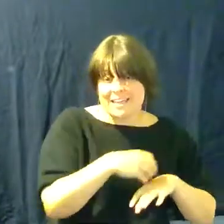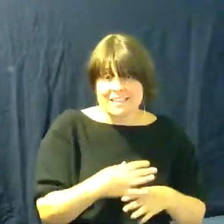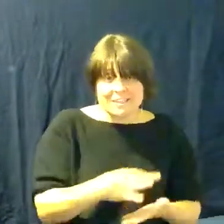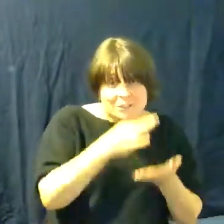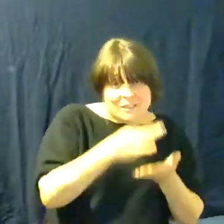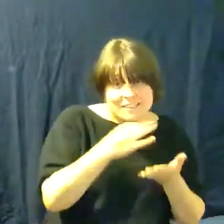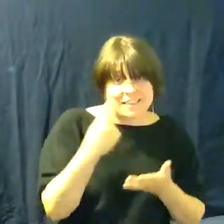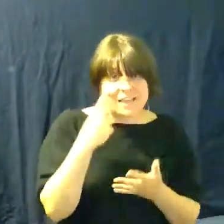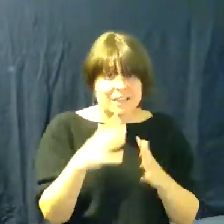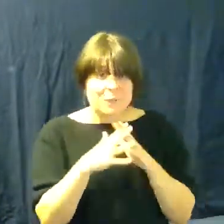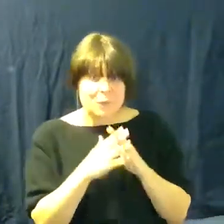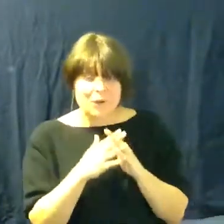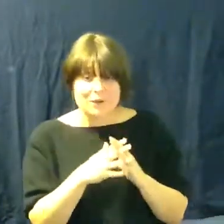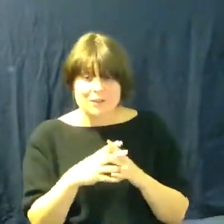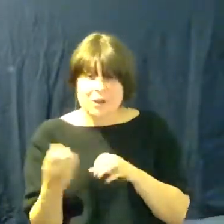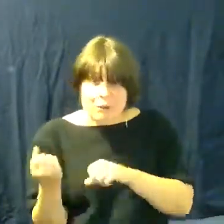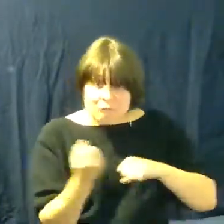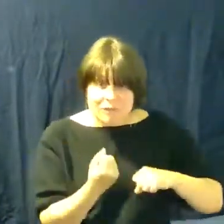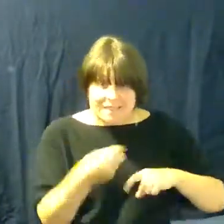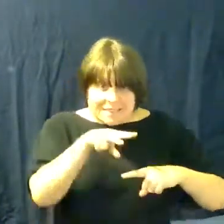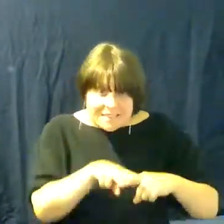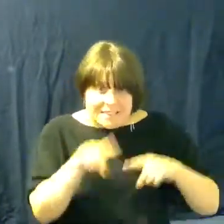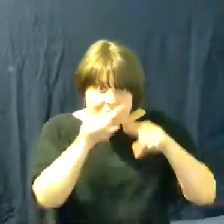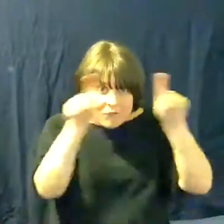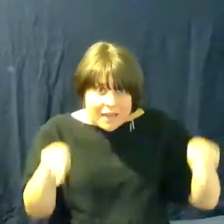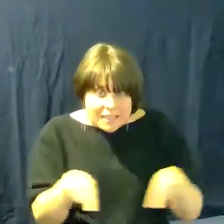. I think it's a good idea, Wilma,